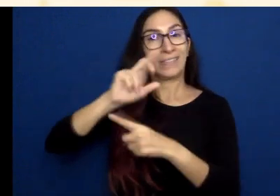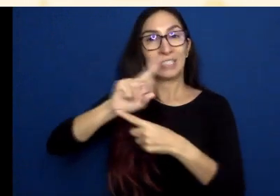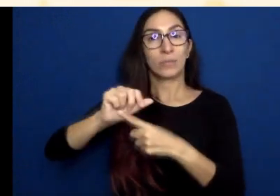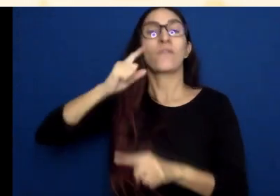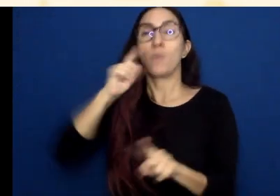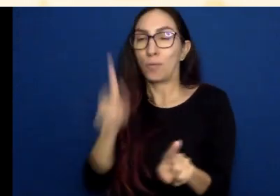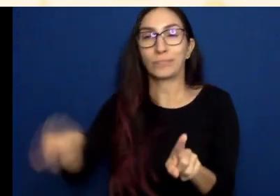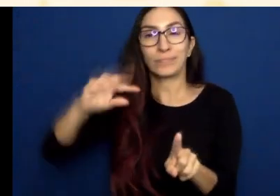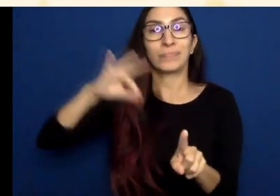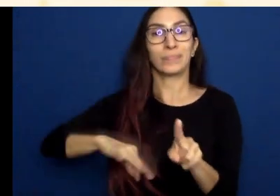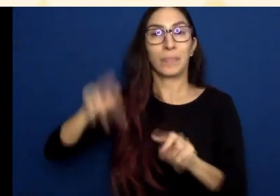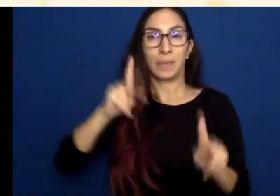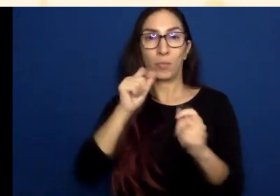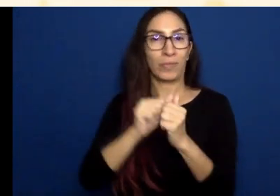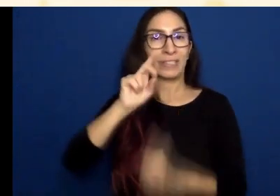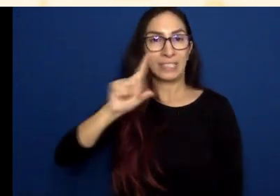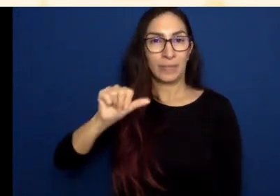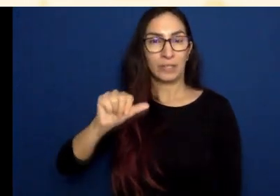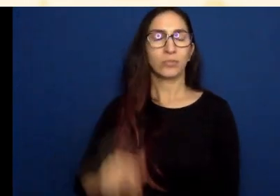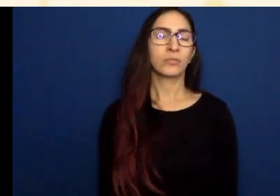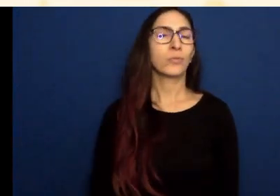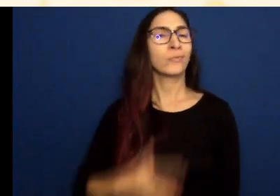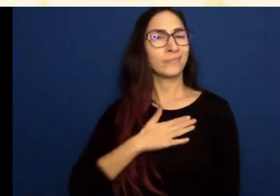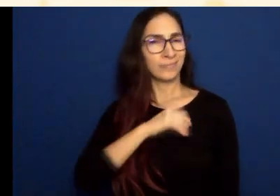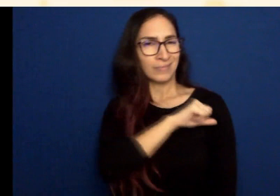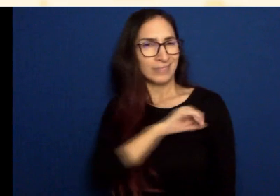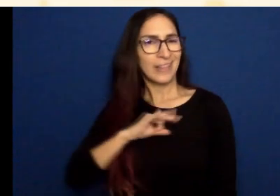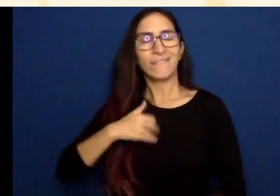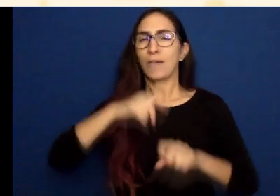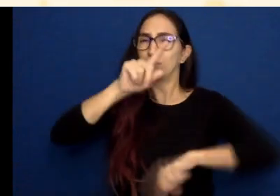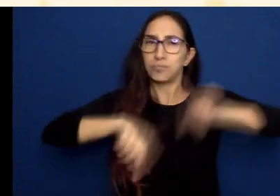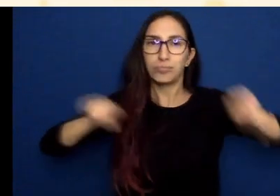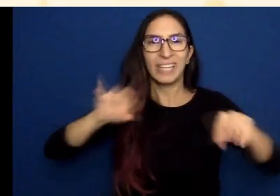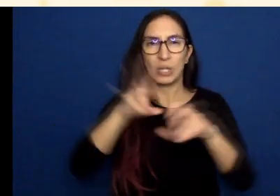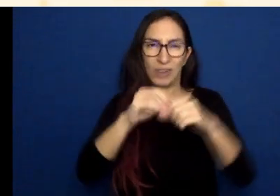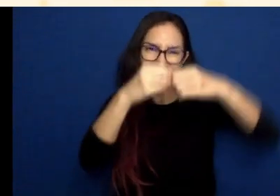of significant disability that affected their daily life. I actually hire people with disabilities.